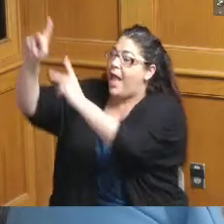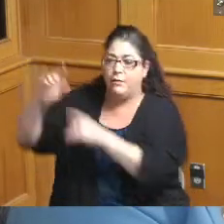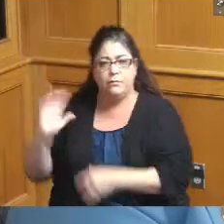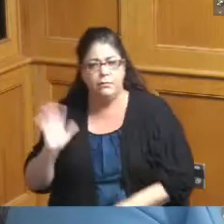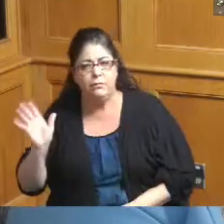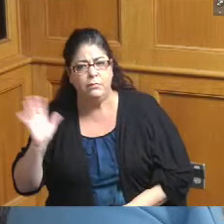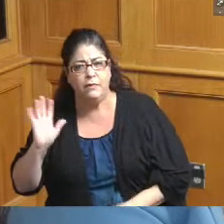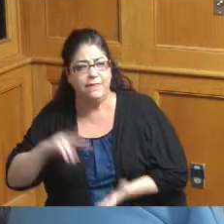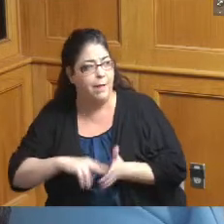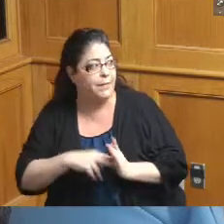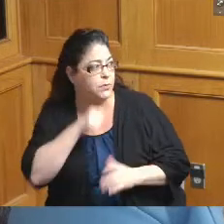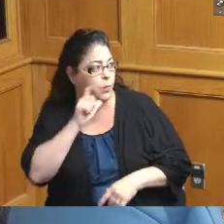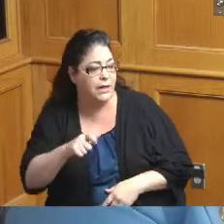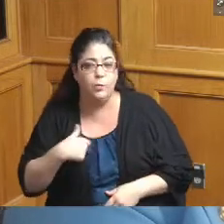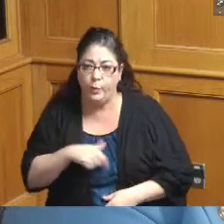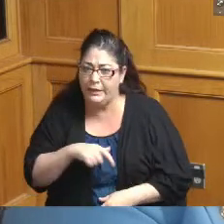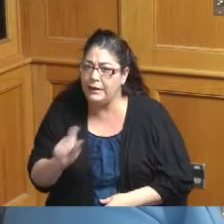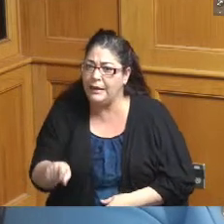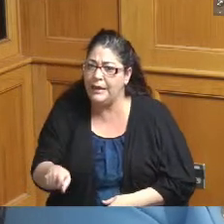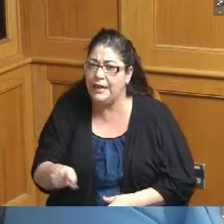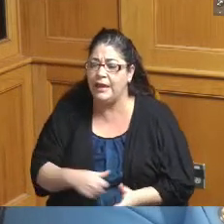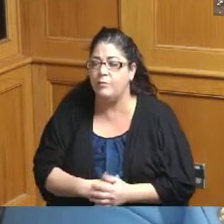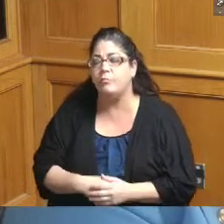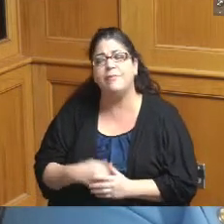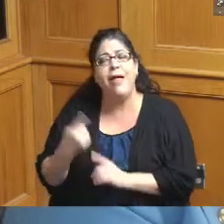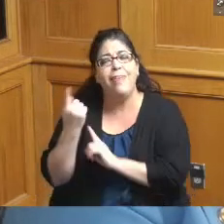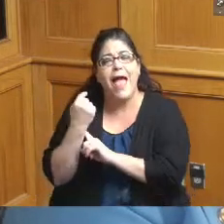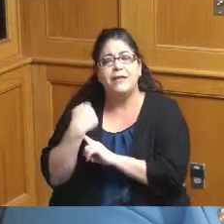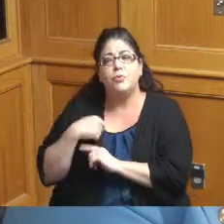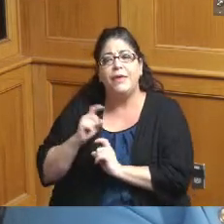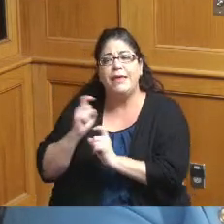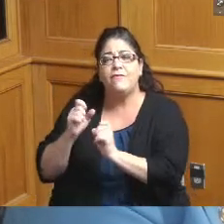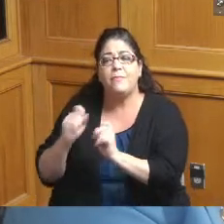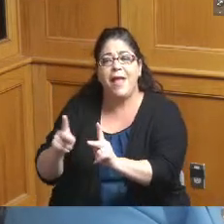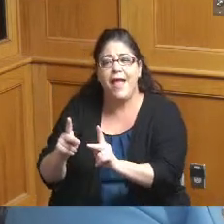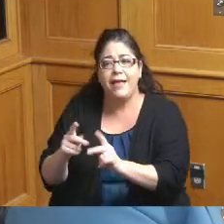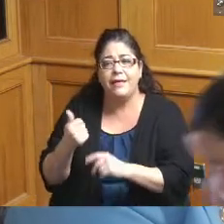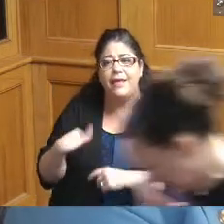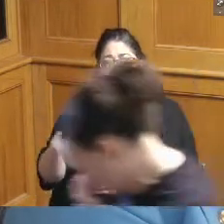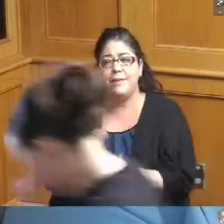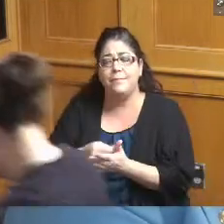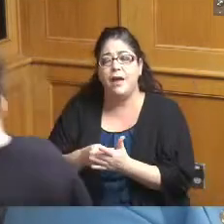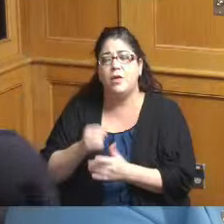and last year was there anything given back or this more so like years in the past